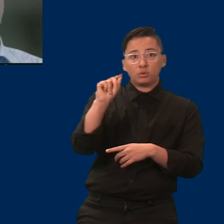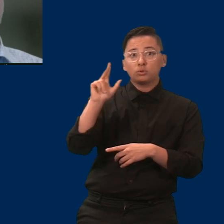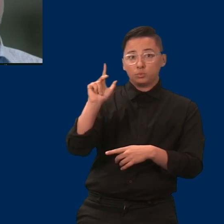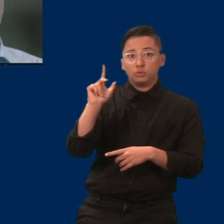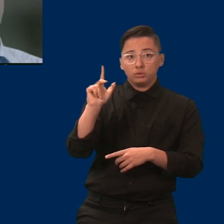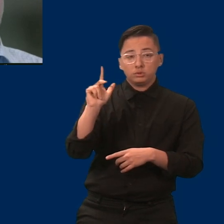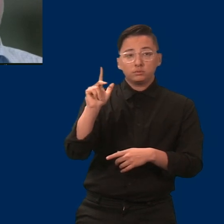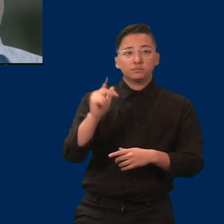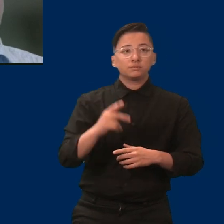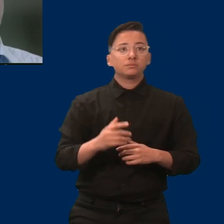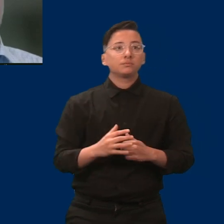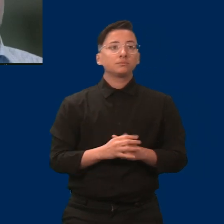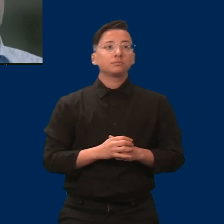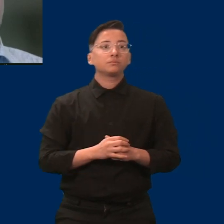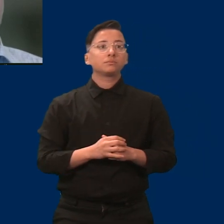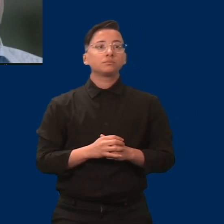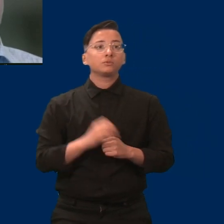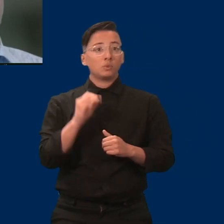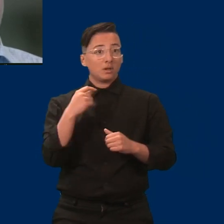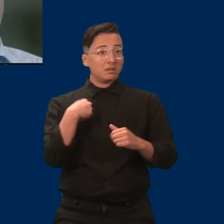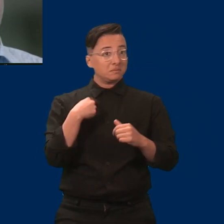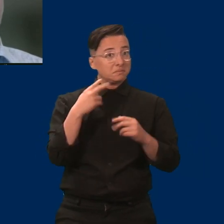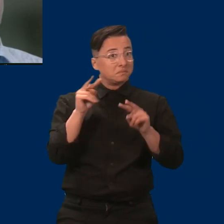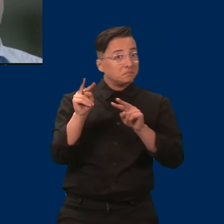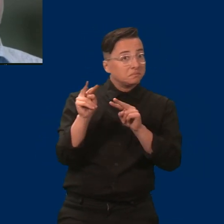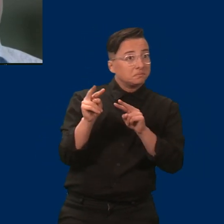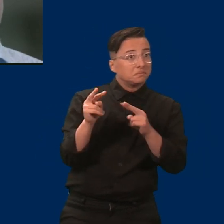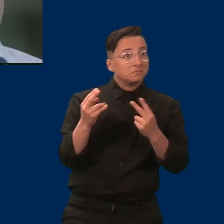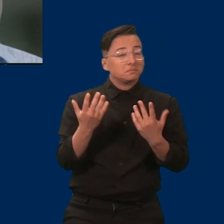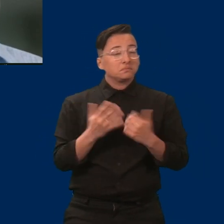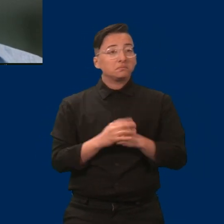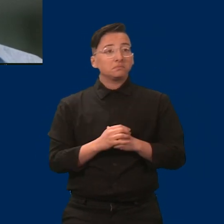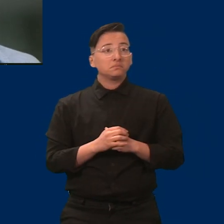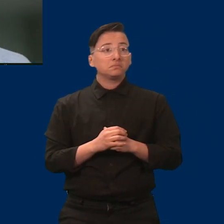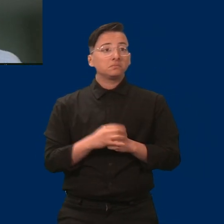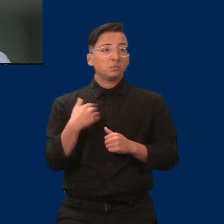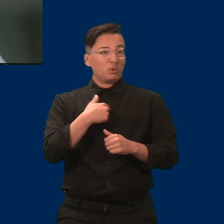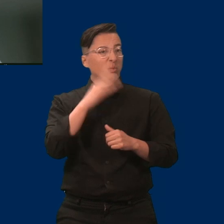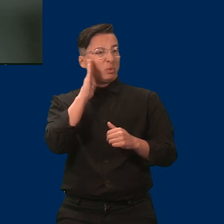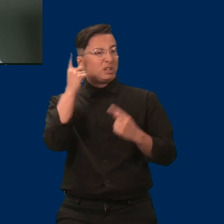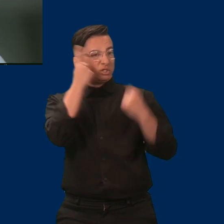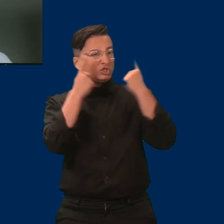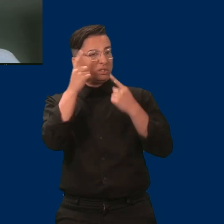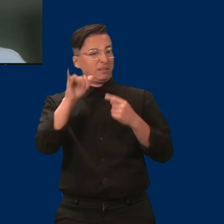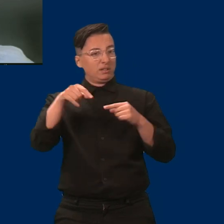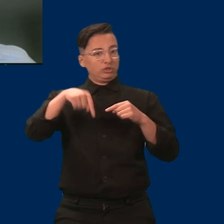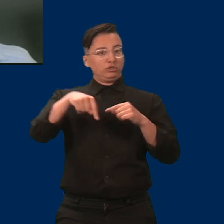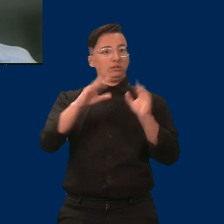that we'll definitely look at this year. And beyond that, just making sure there's adequate funding